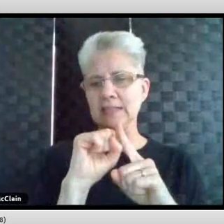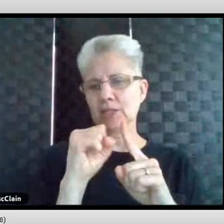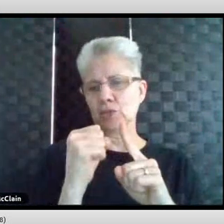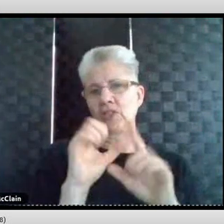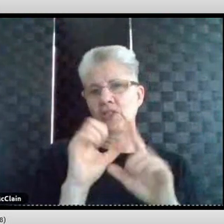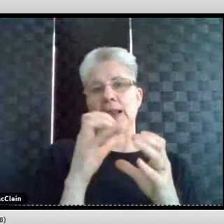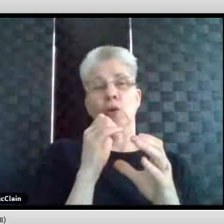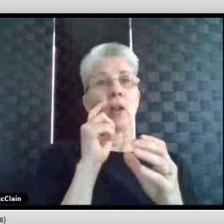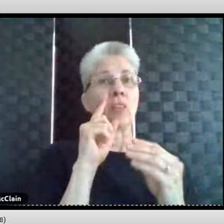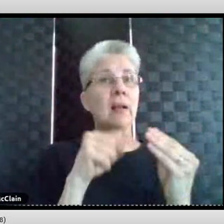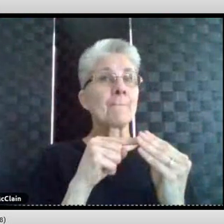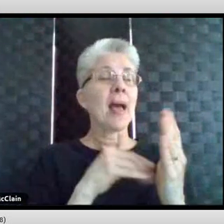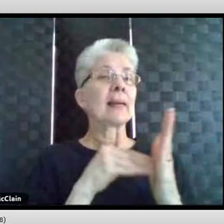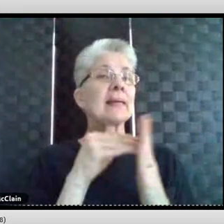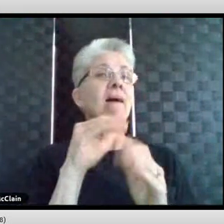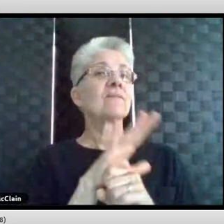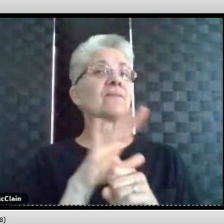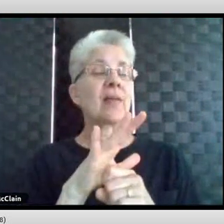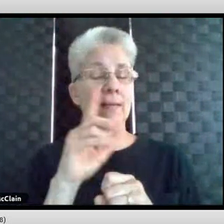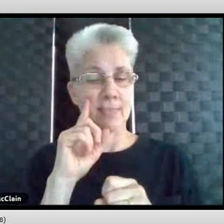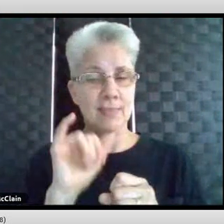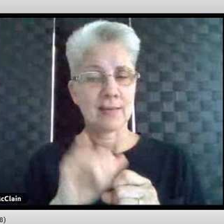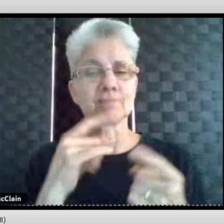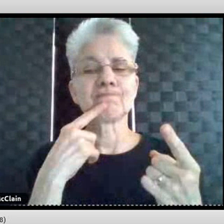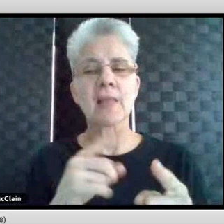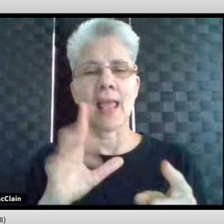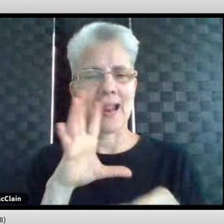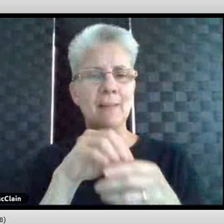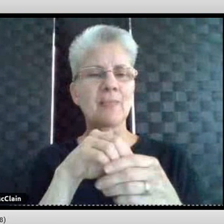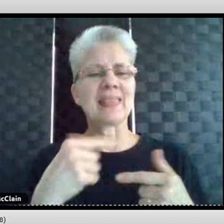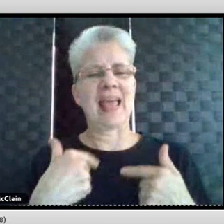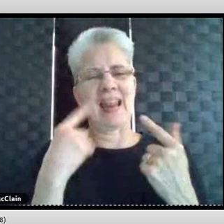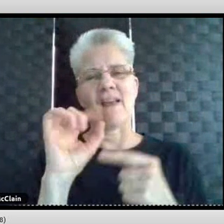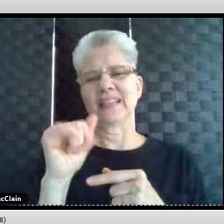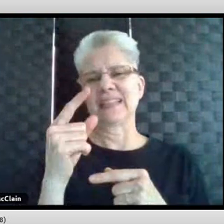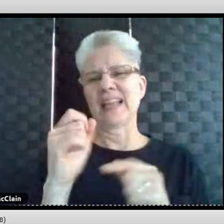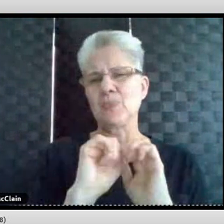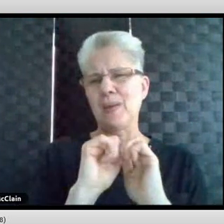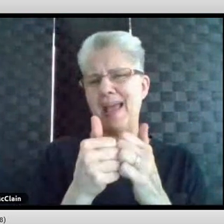we don't think of often enough." Absolutely, and I kind of lump that into life stage, but how can we reach and serve --